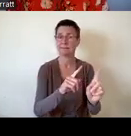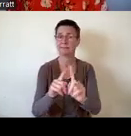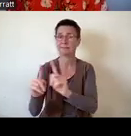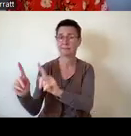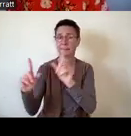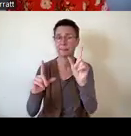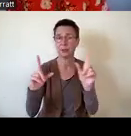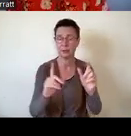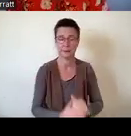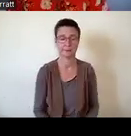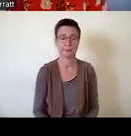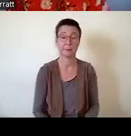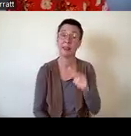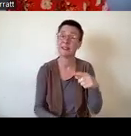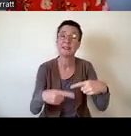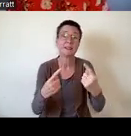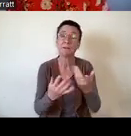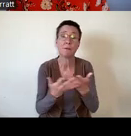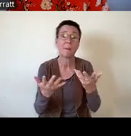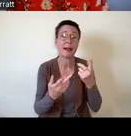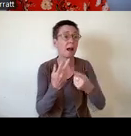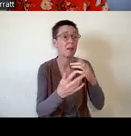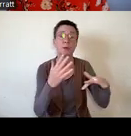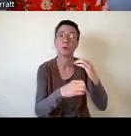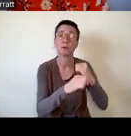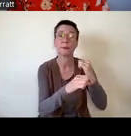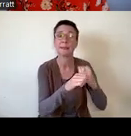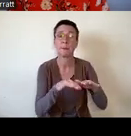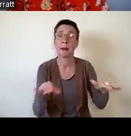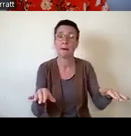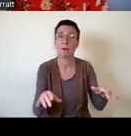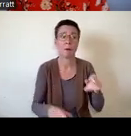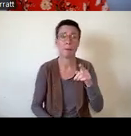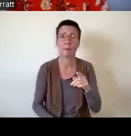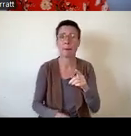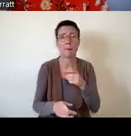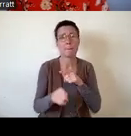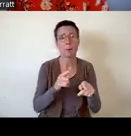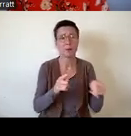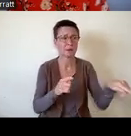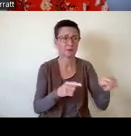Very different to any other social media platform. They don't normally want you to upload a PDF as content.